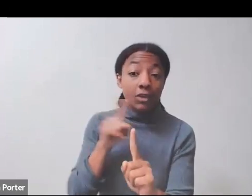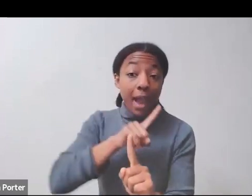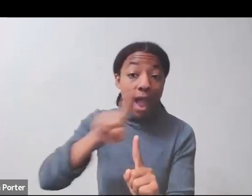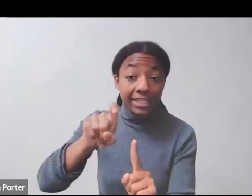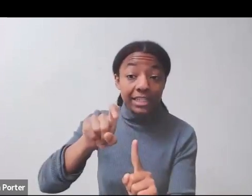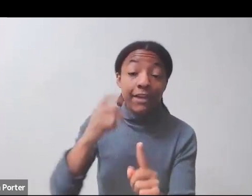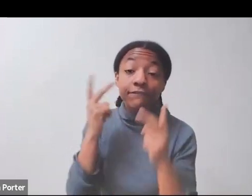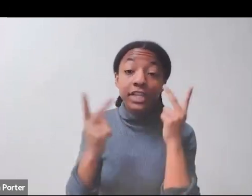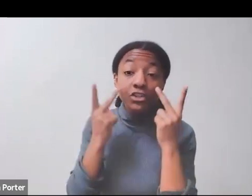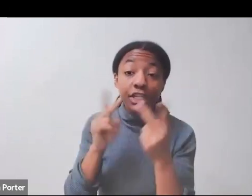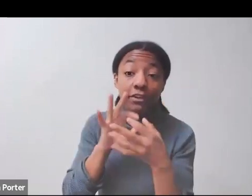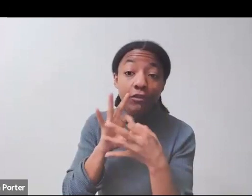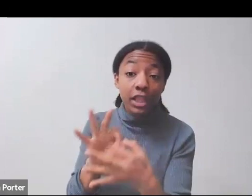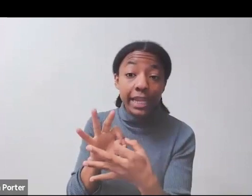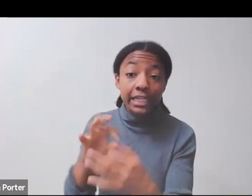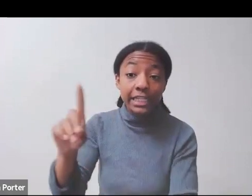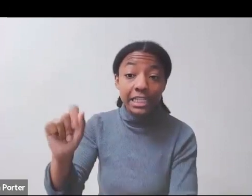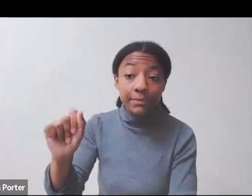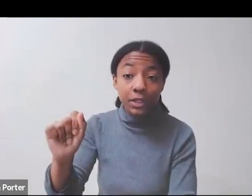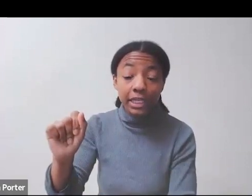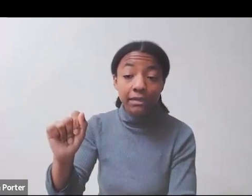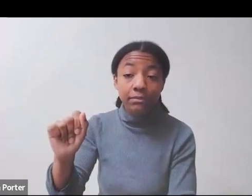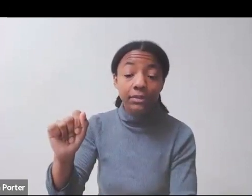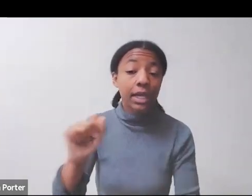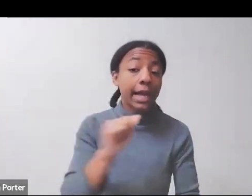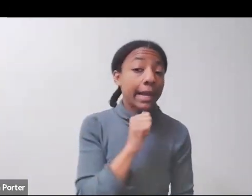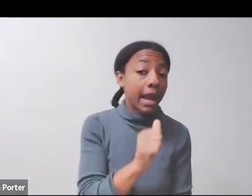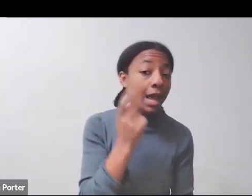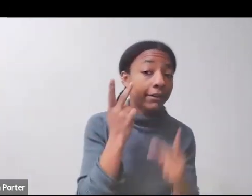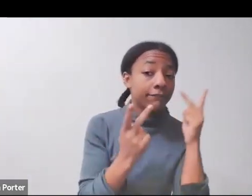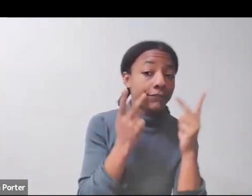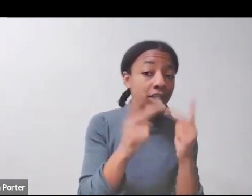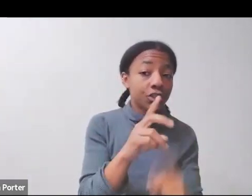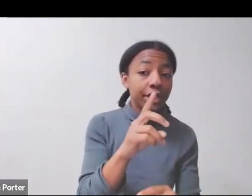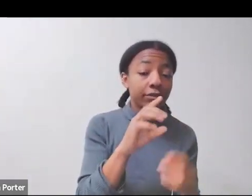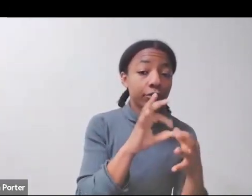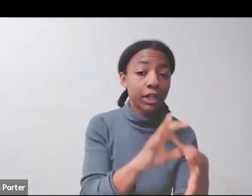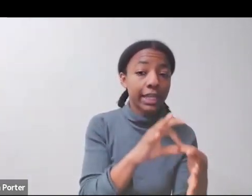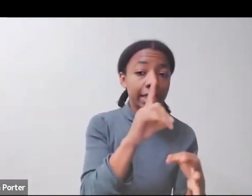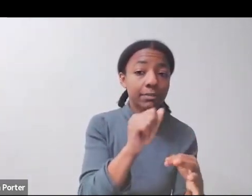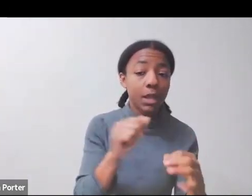than what we would see in the general population. I don't think that's because there's a lot of blind and low-vision people going and getting doctorates.